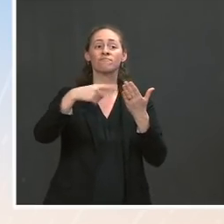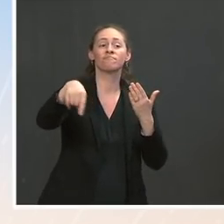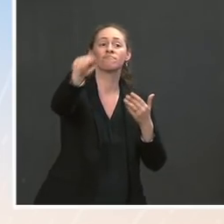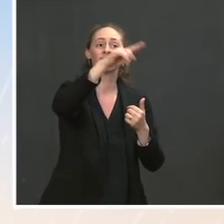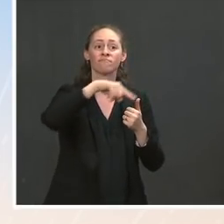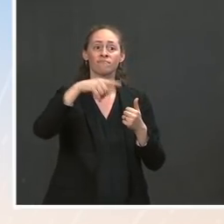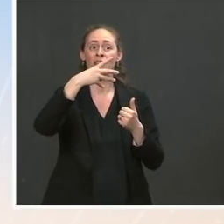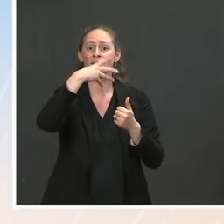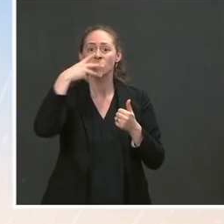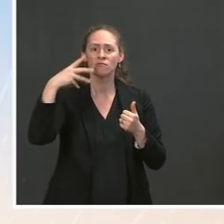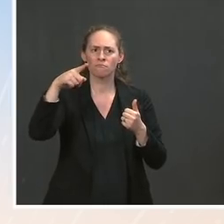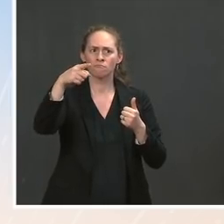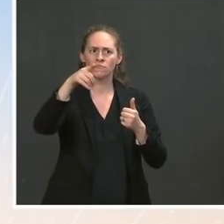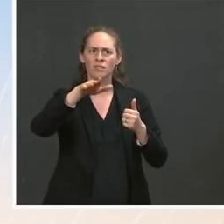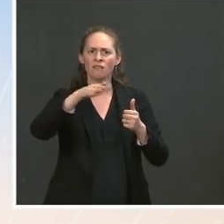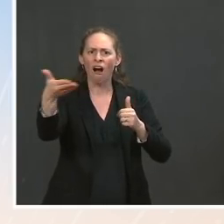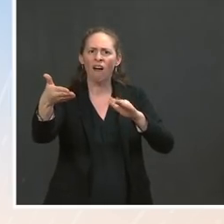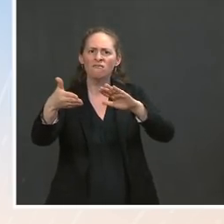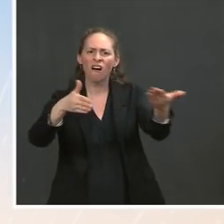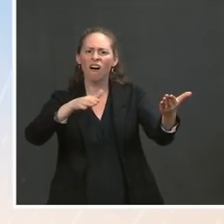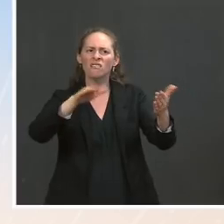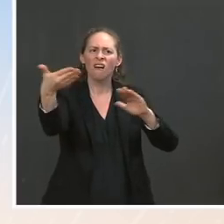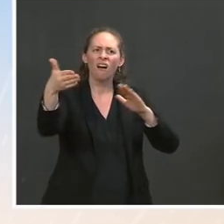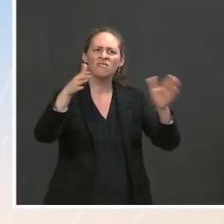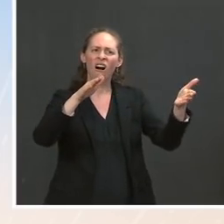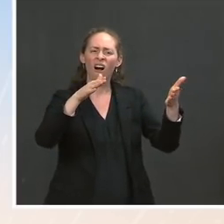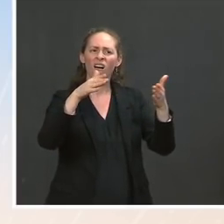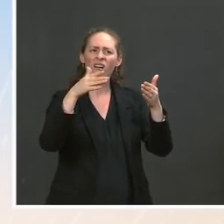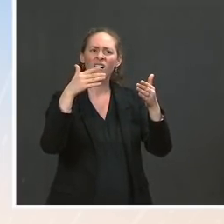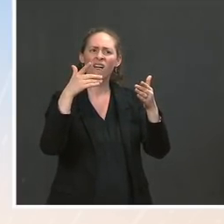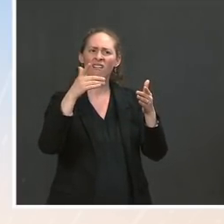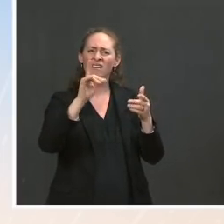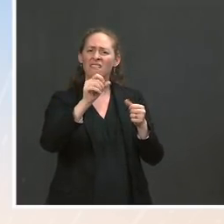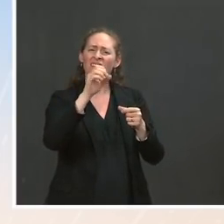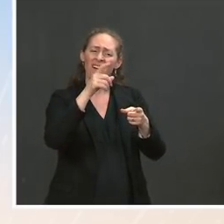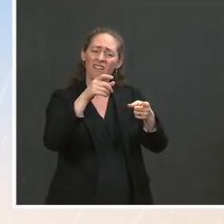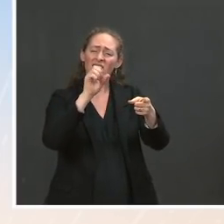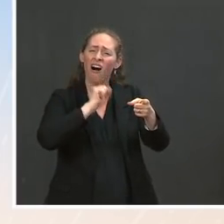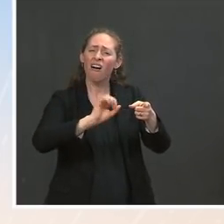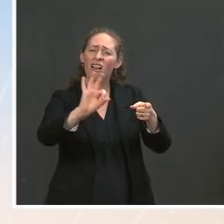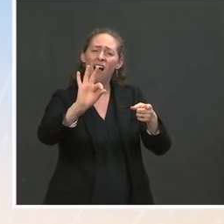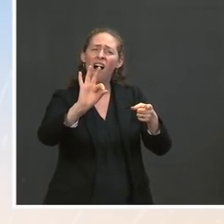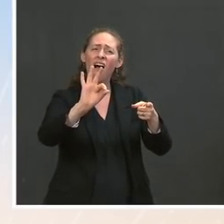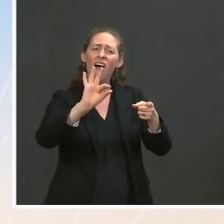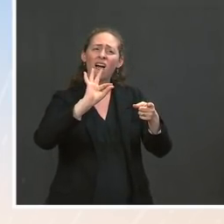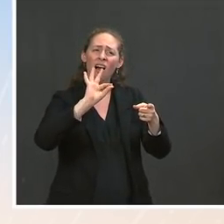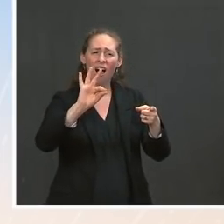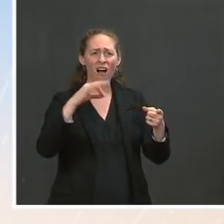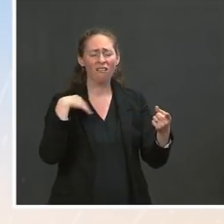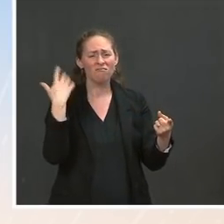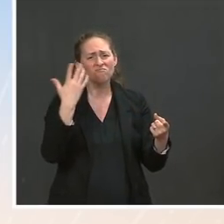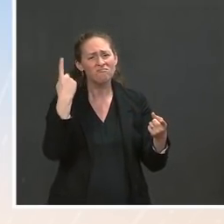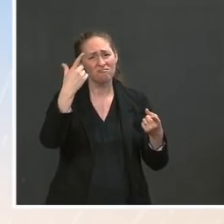and does he have any response to that? Ms. Psaki: Well, I would say this is -- He is regularly briefed by his immigration team